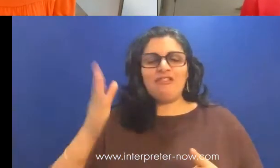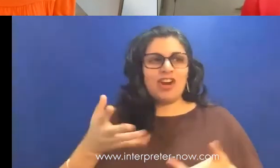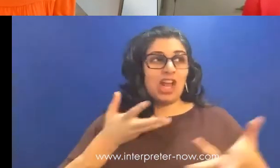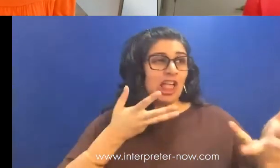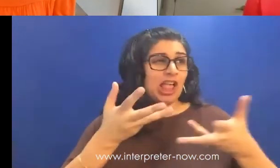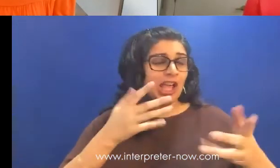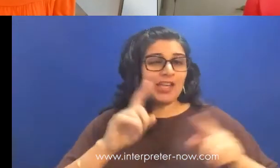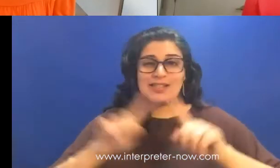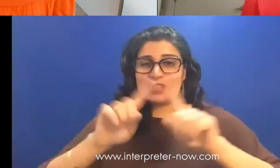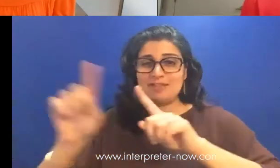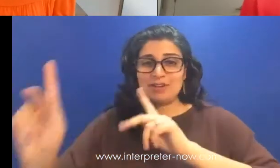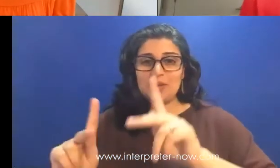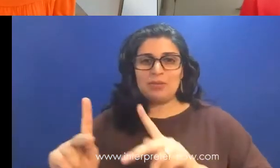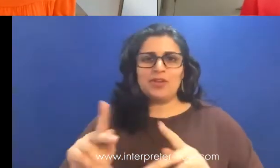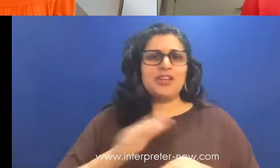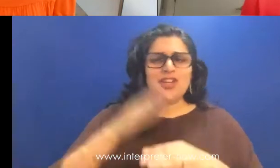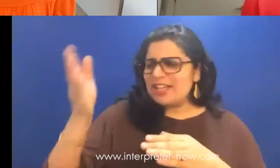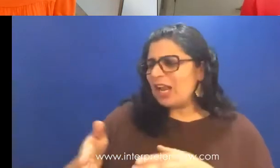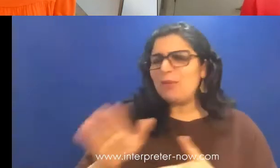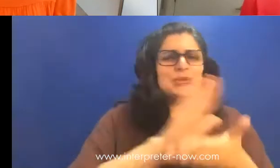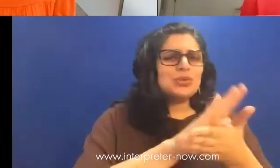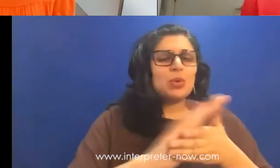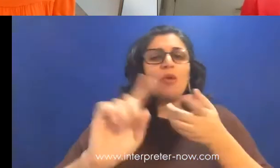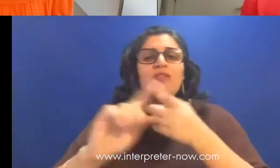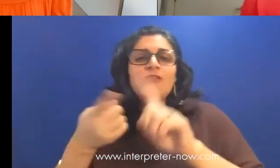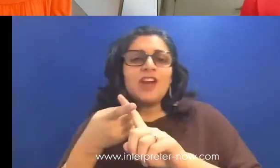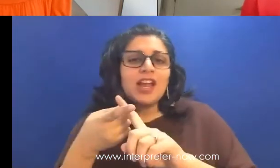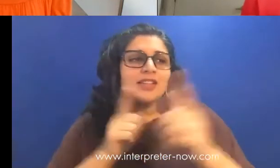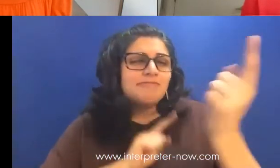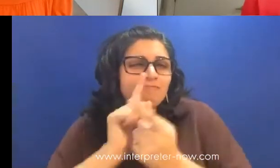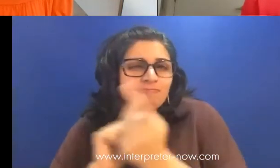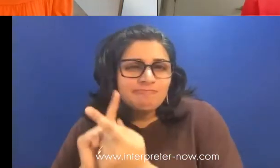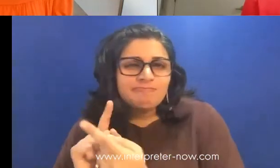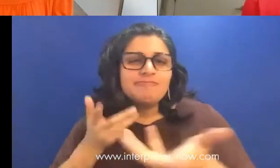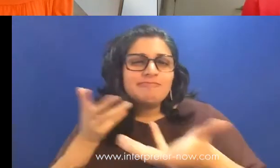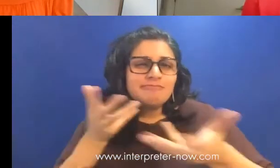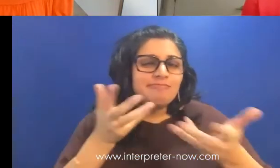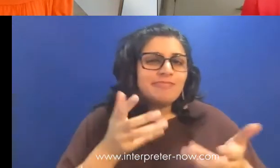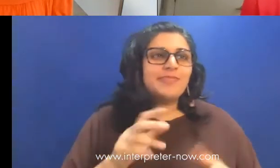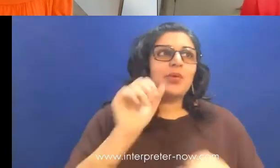neighbors, your schools, friends whom you meet later on in the workplace.